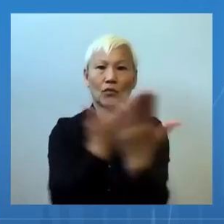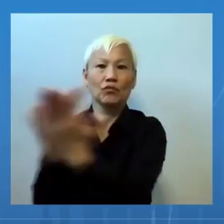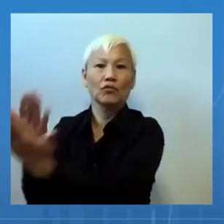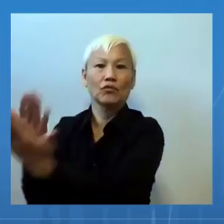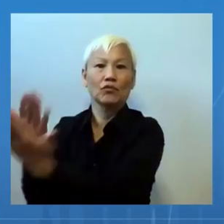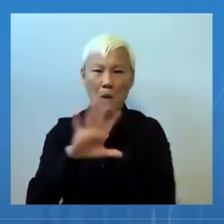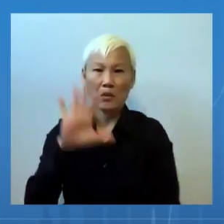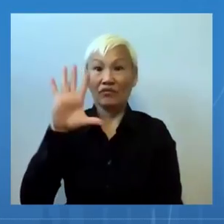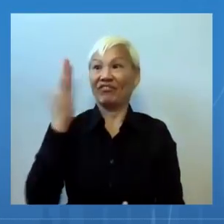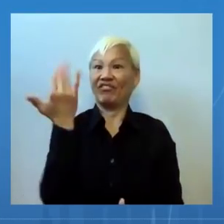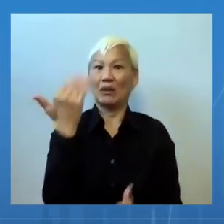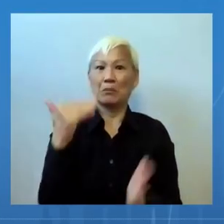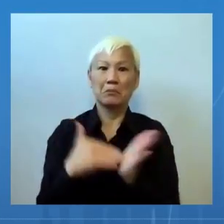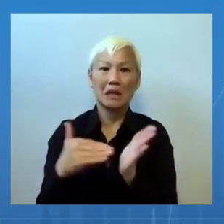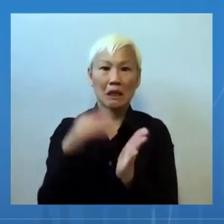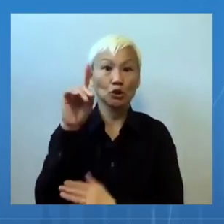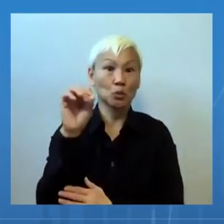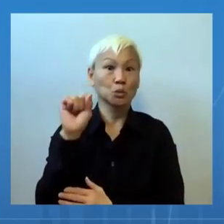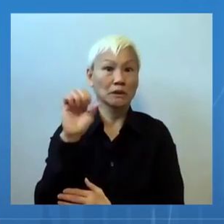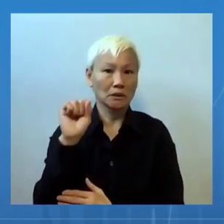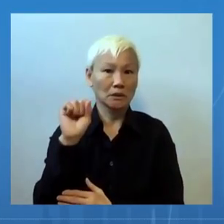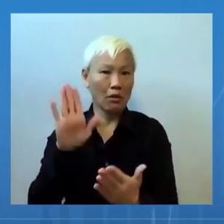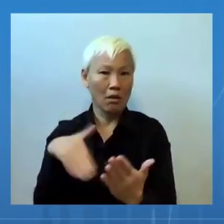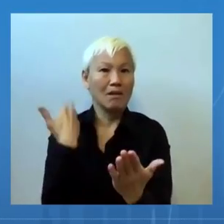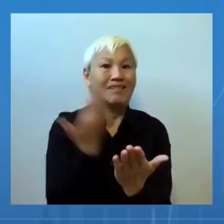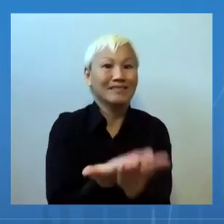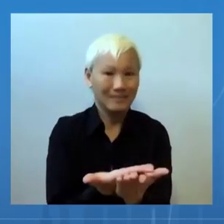will be around the country at convenient and trusted sites.